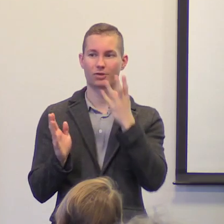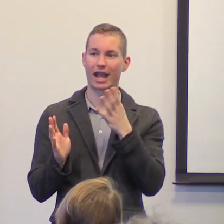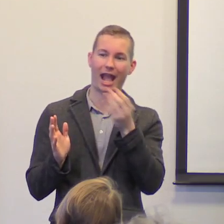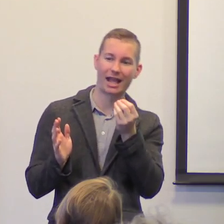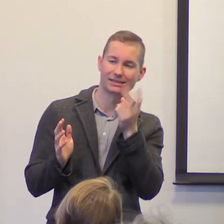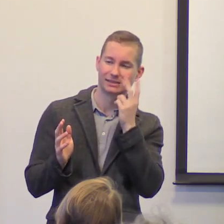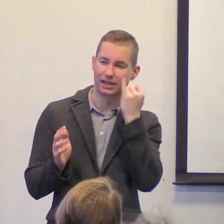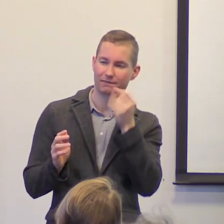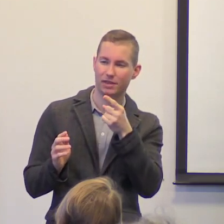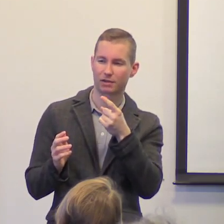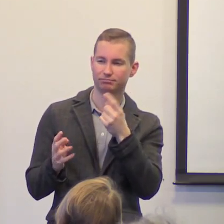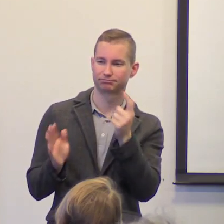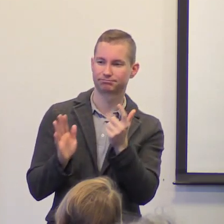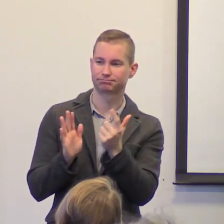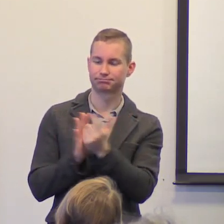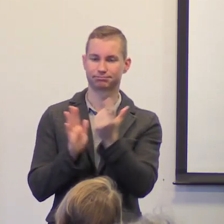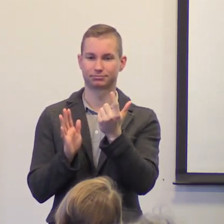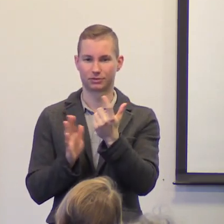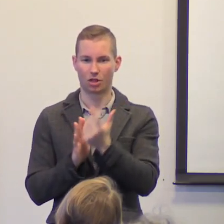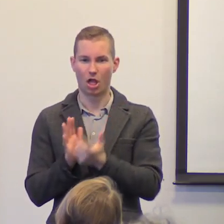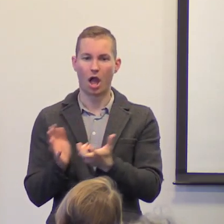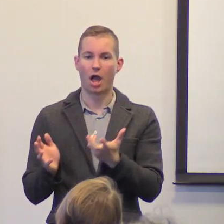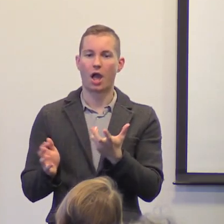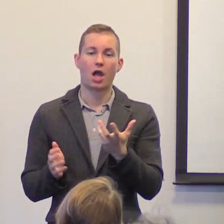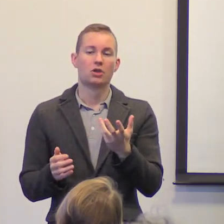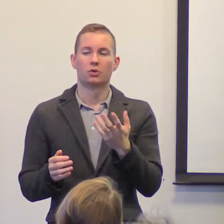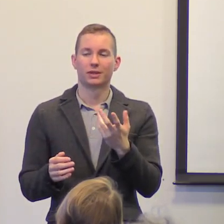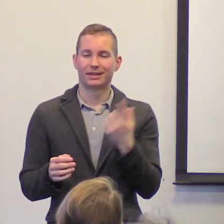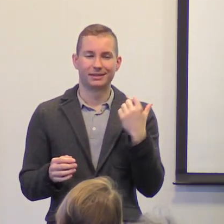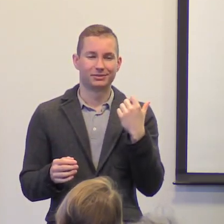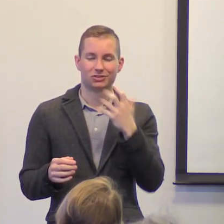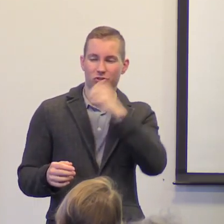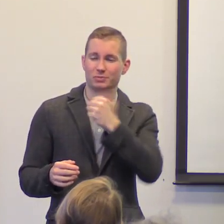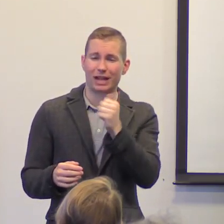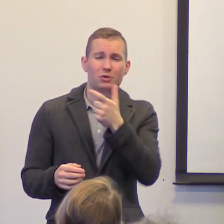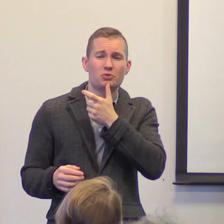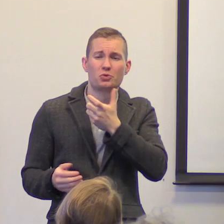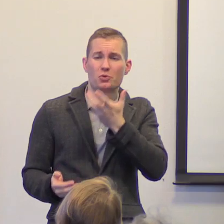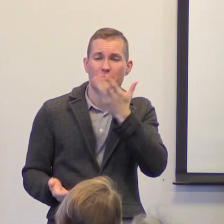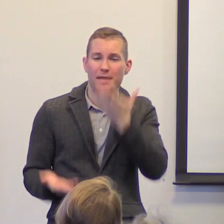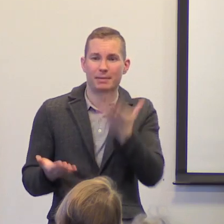But he's going to assume that anybody who looks Hispanic might well be a criminal.